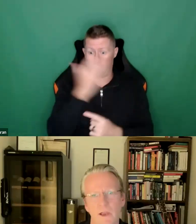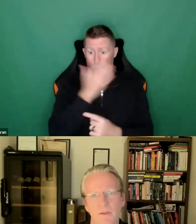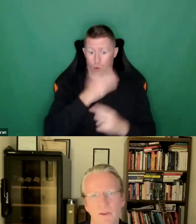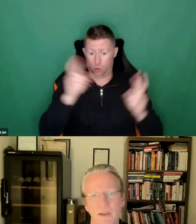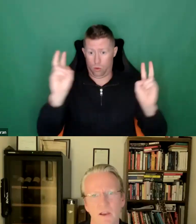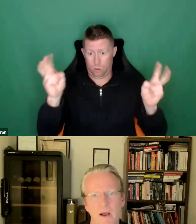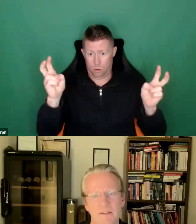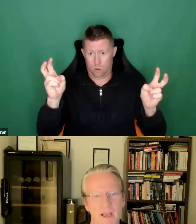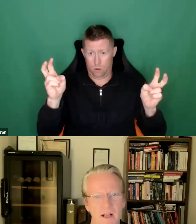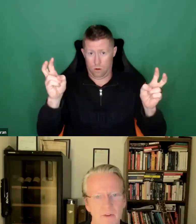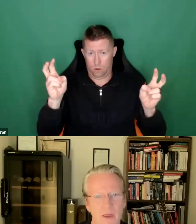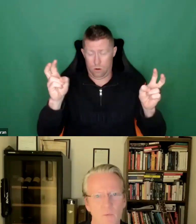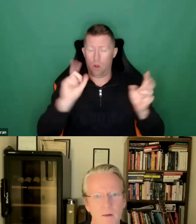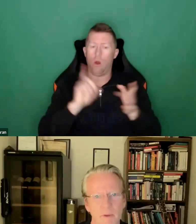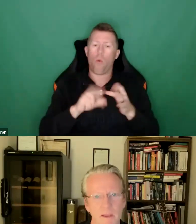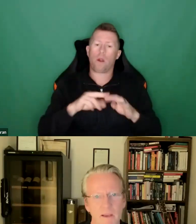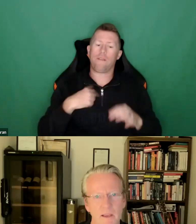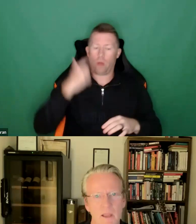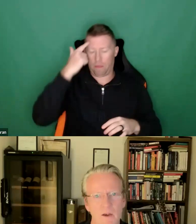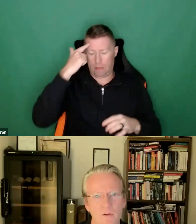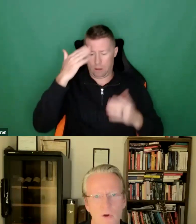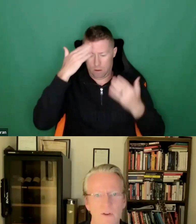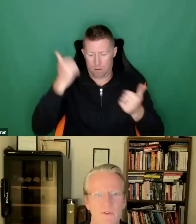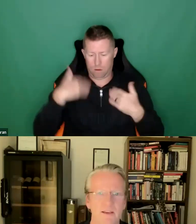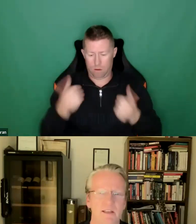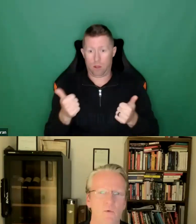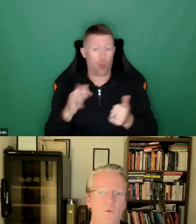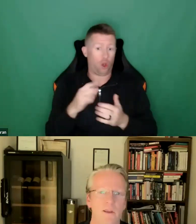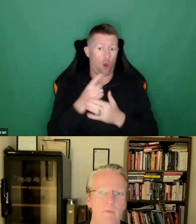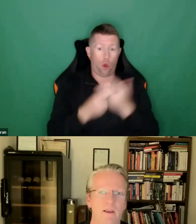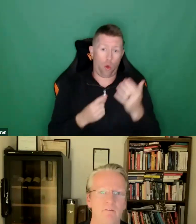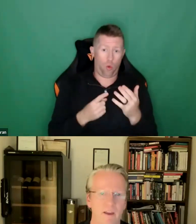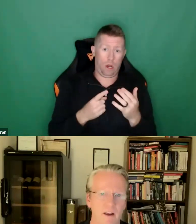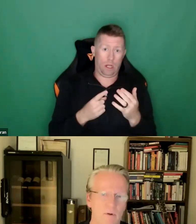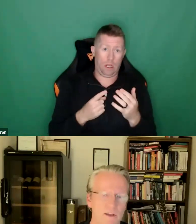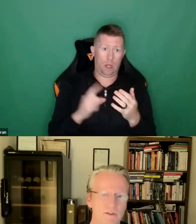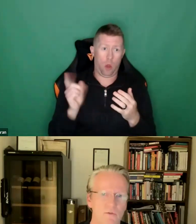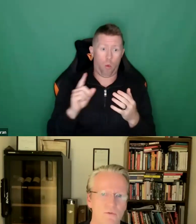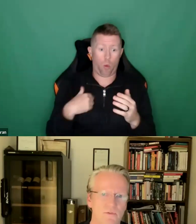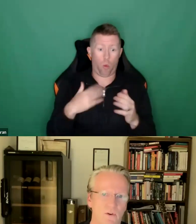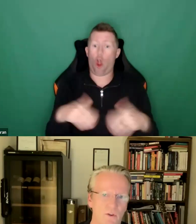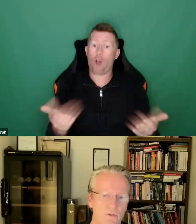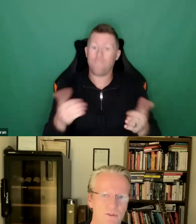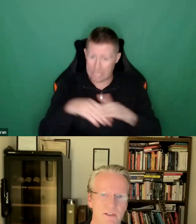about in this framework of reinventing schooling, is to ask that what if we